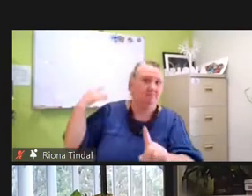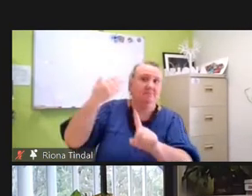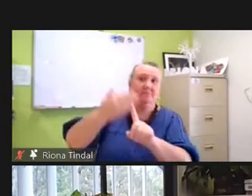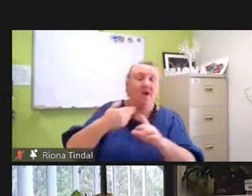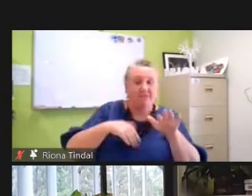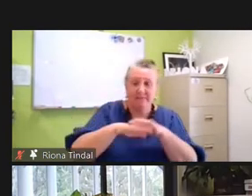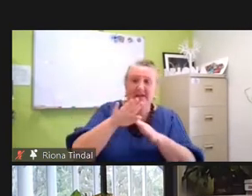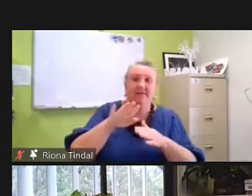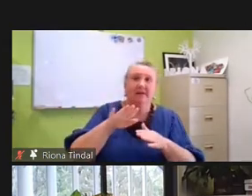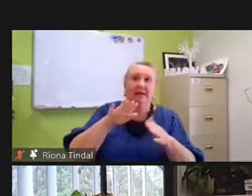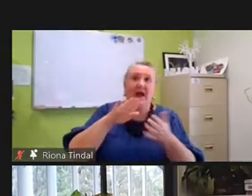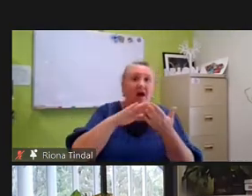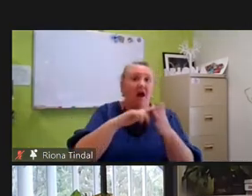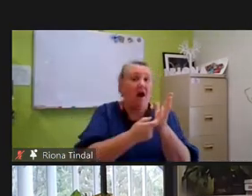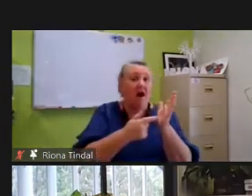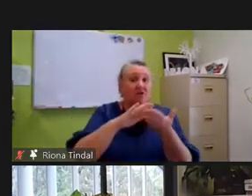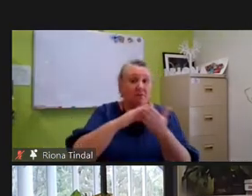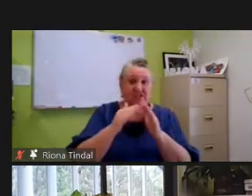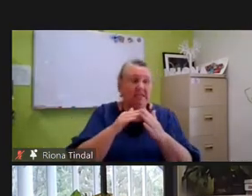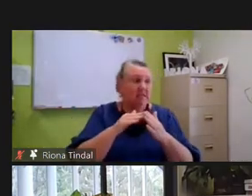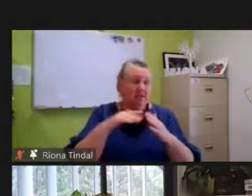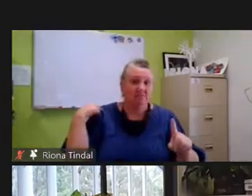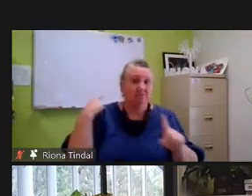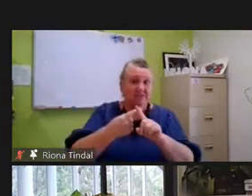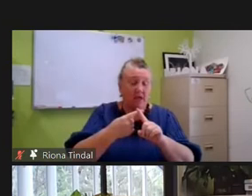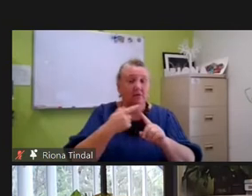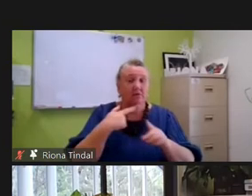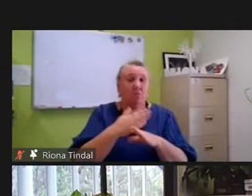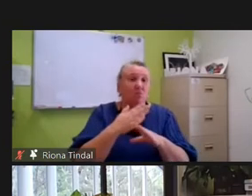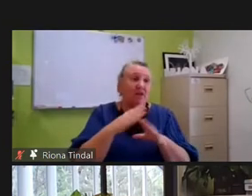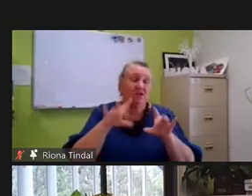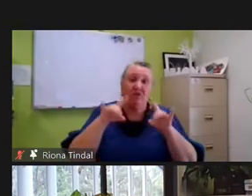a real fire in my belly, and I've been advocating quite strongly within the arts community for quite